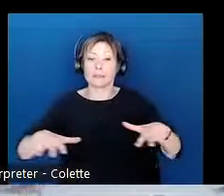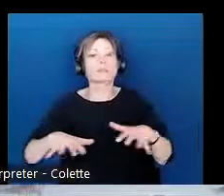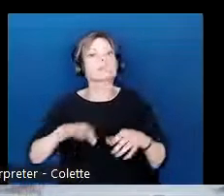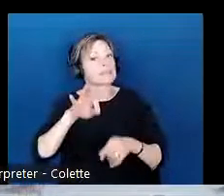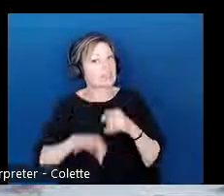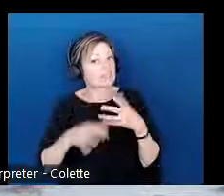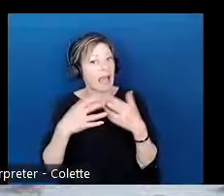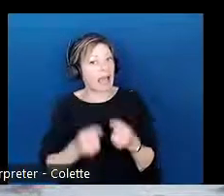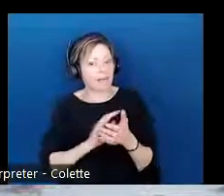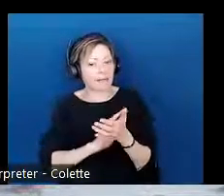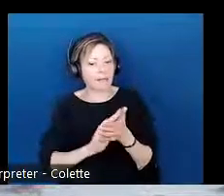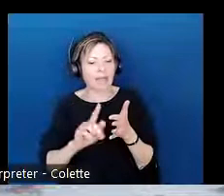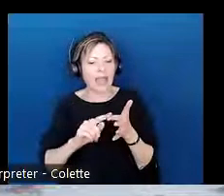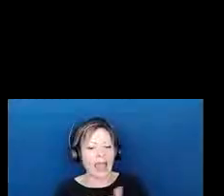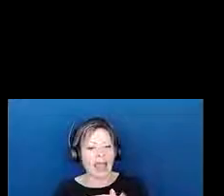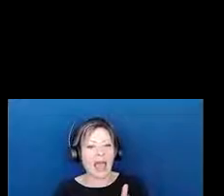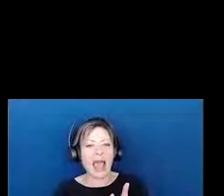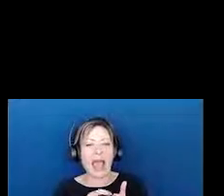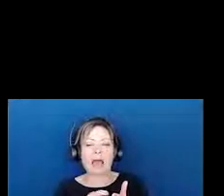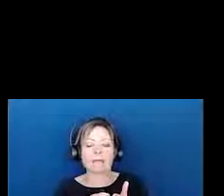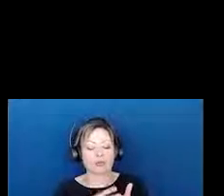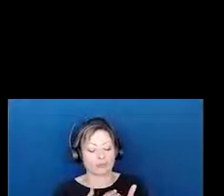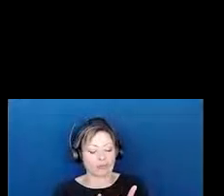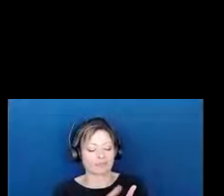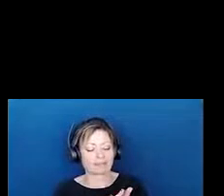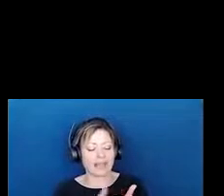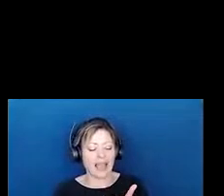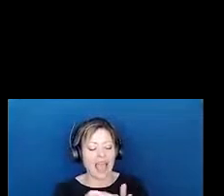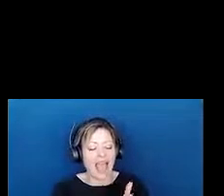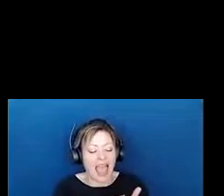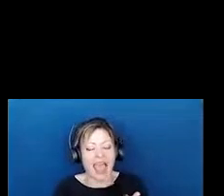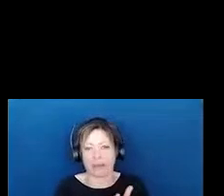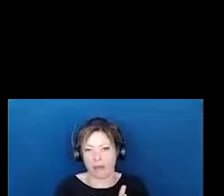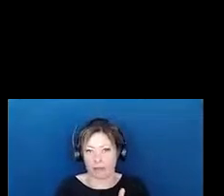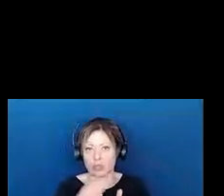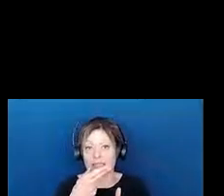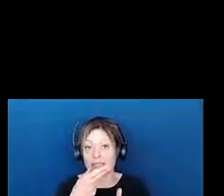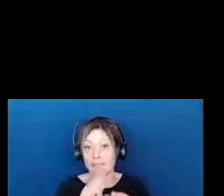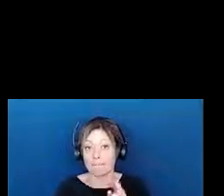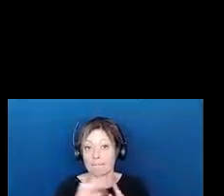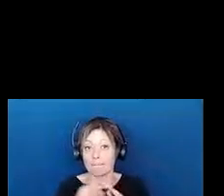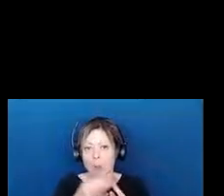is that nice purple one in the summer um it really needs managing using sort of livestock